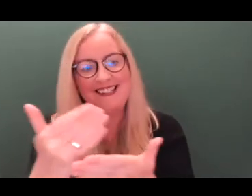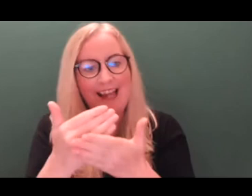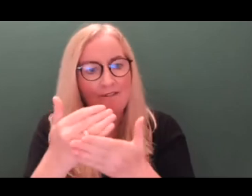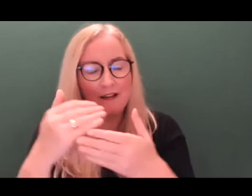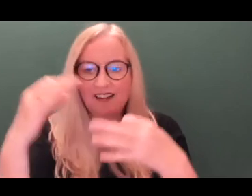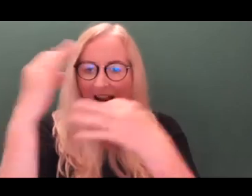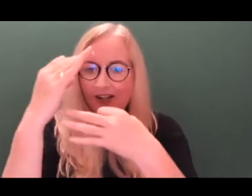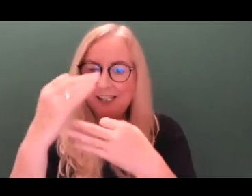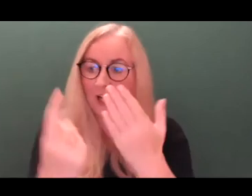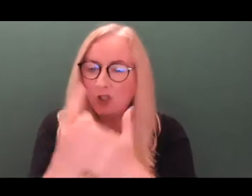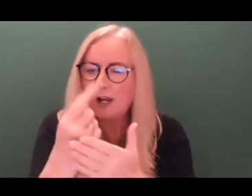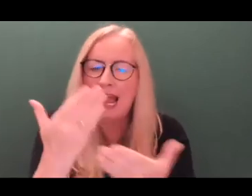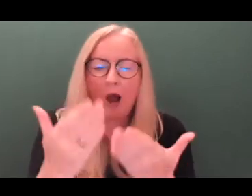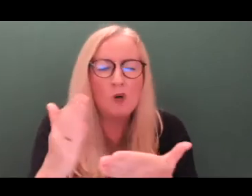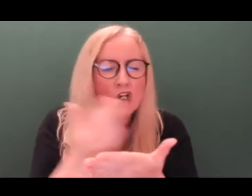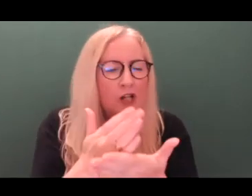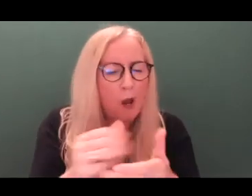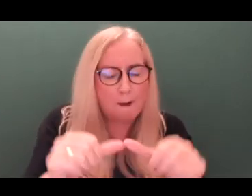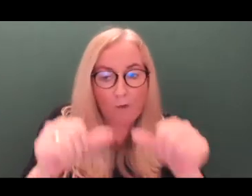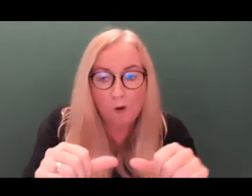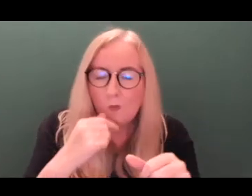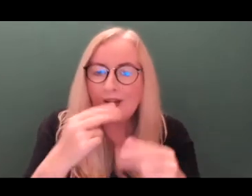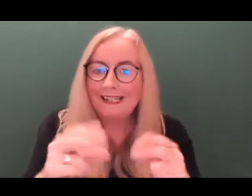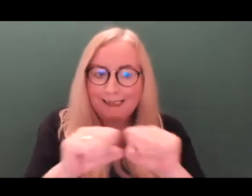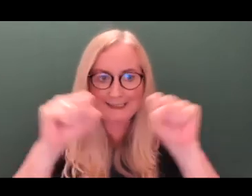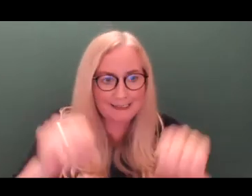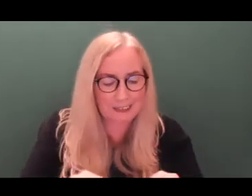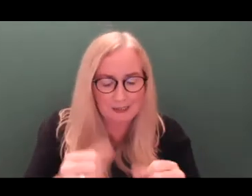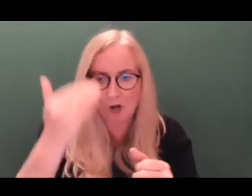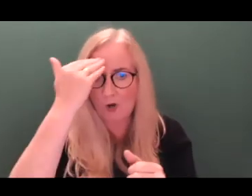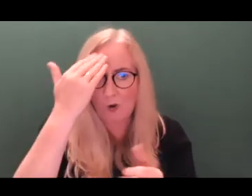But we need to work out mechanisms to work on an inter agency basis about all of that.